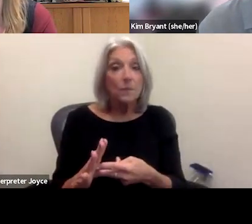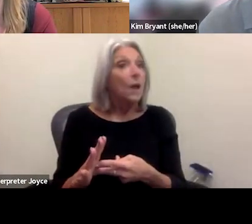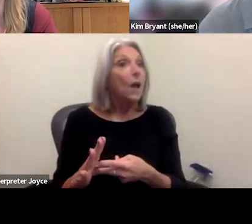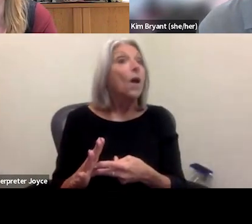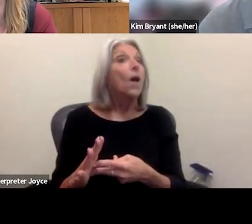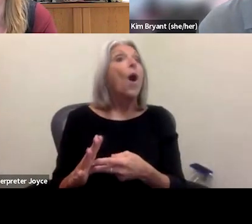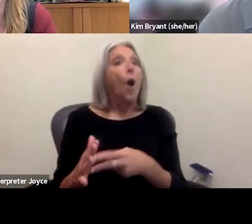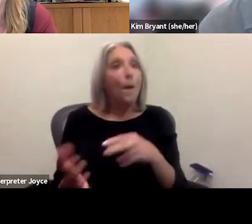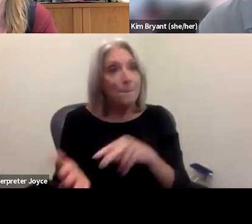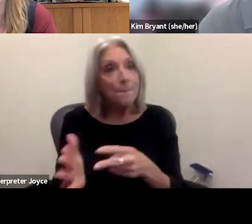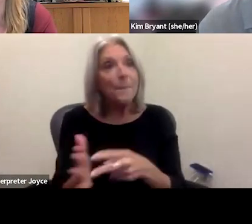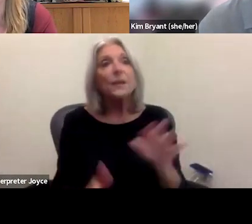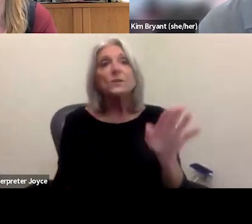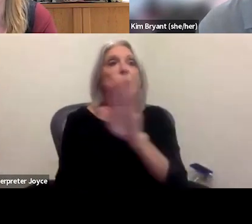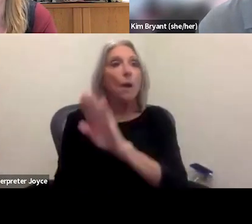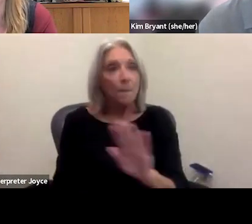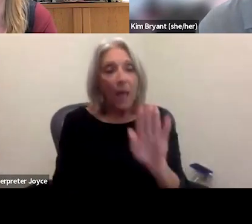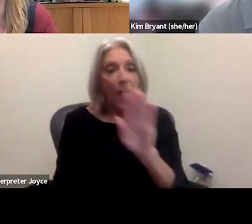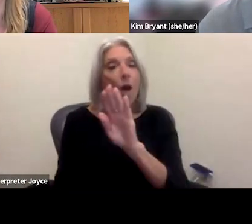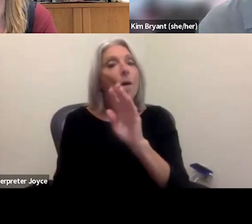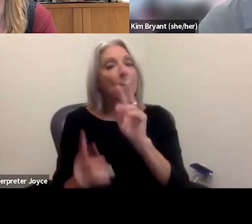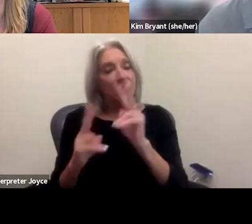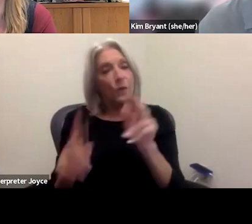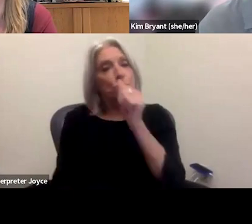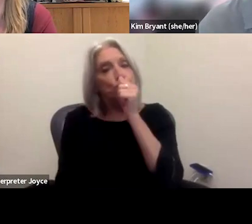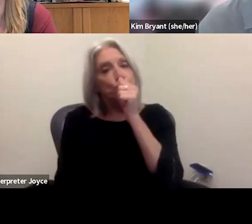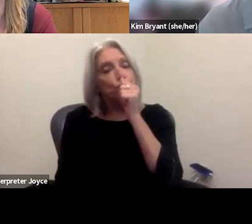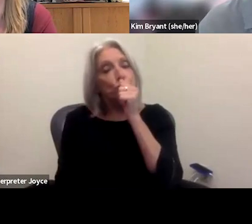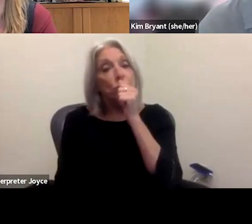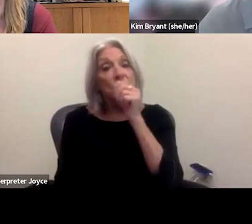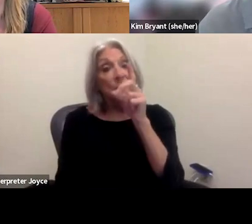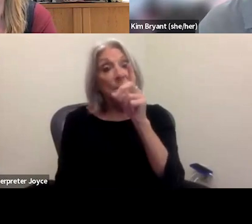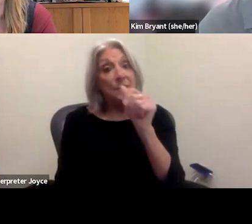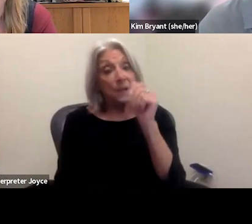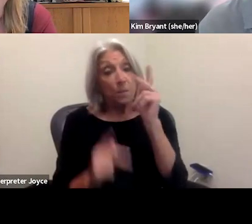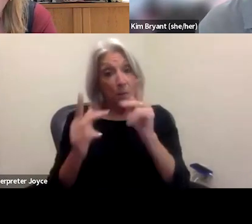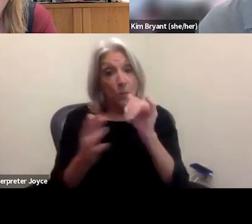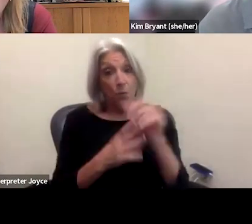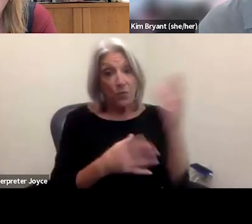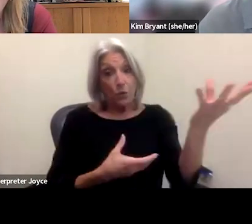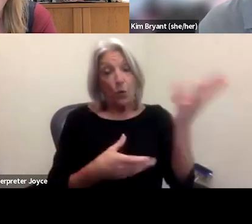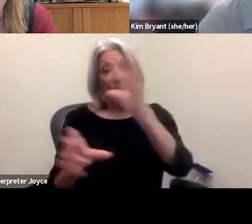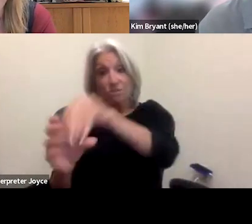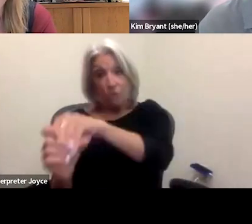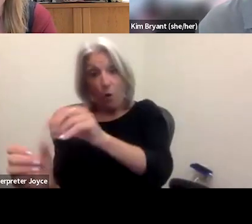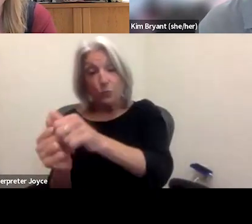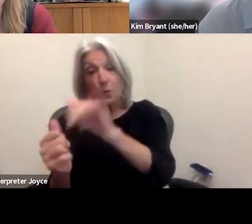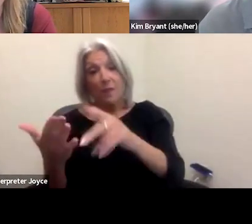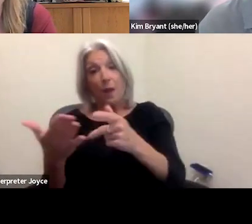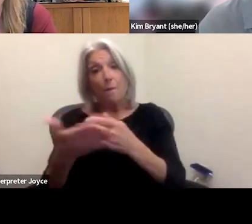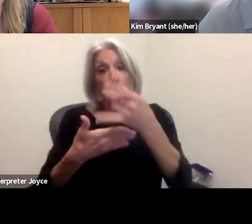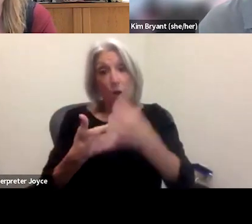It means that disabled people who contribute to the project as human subjects